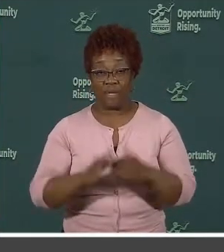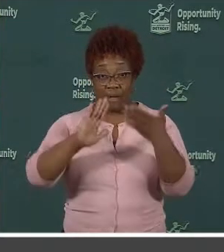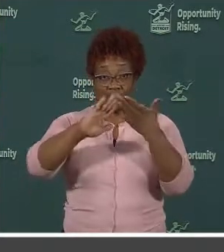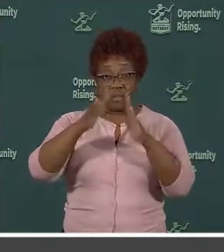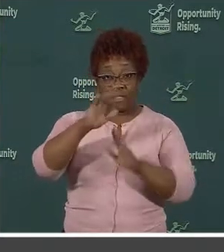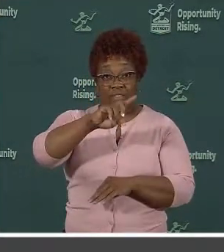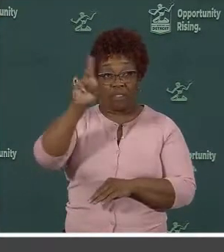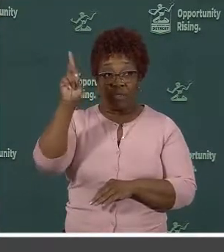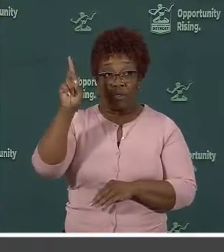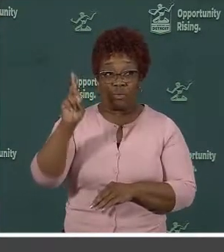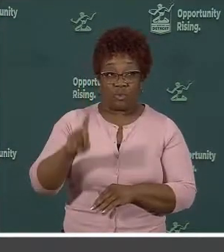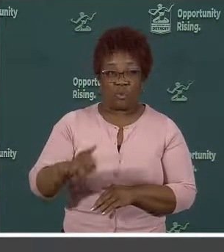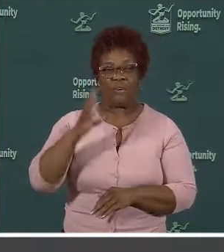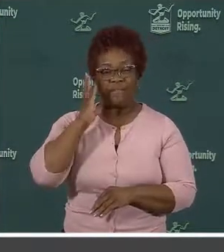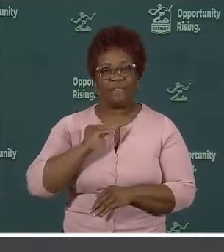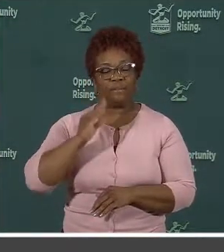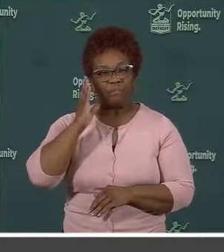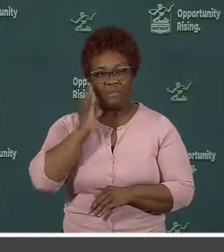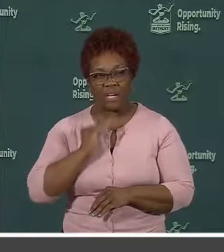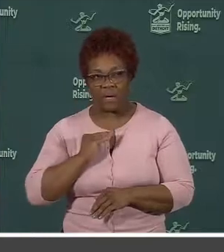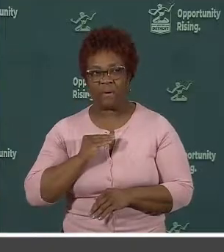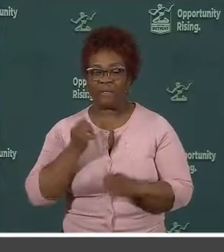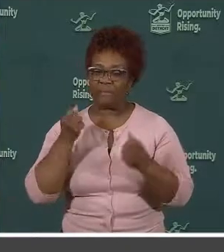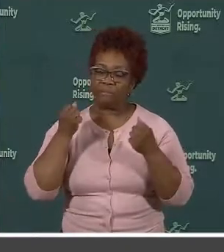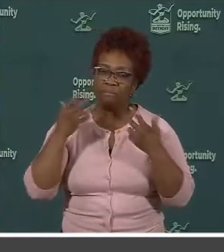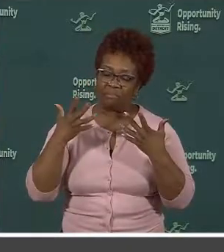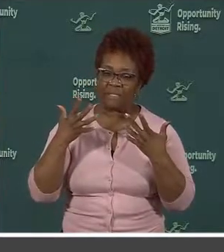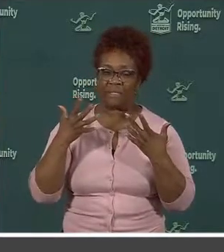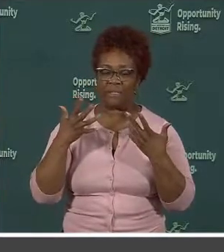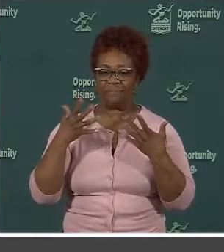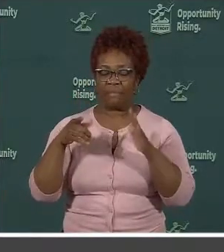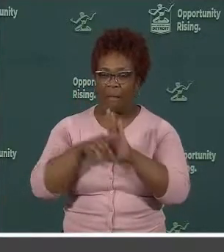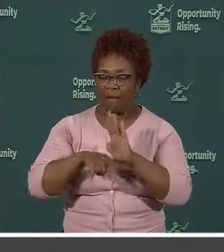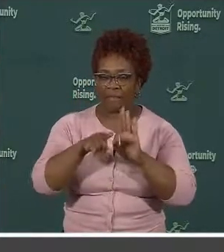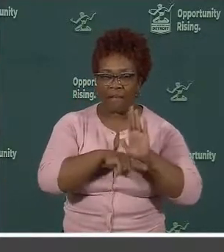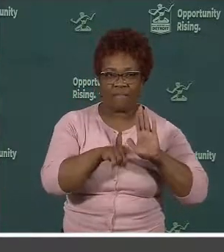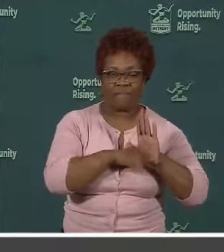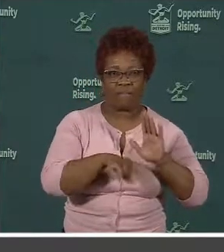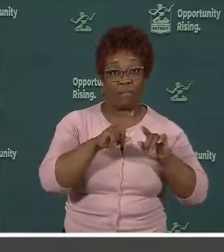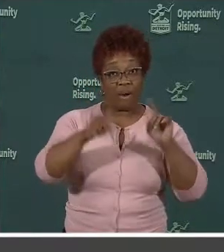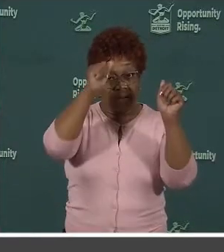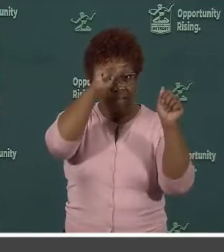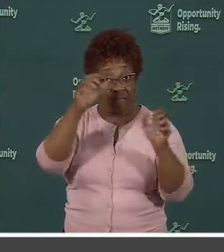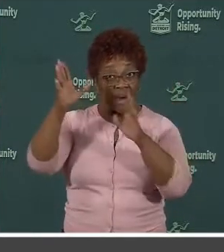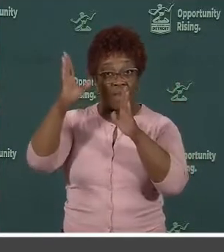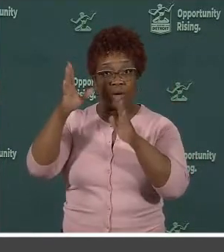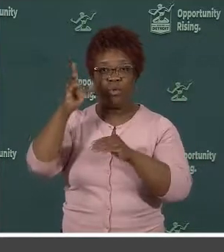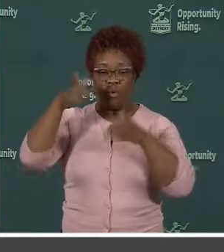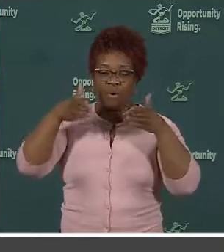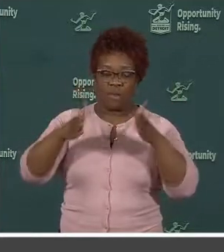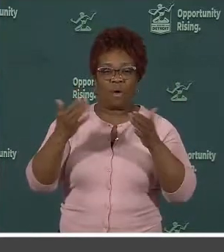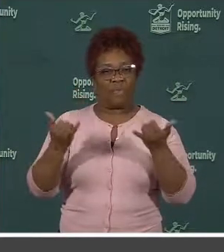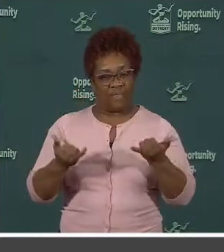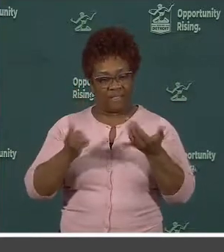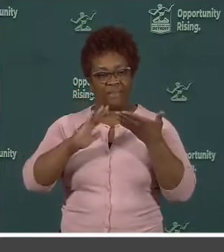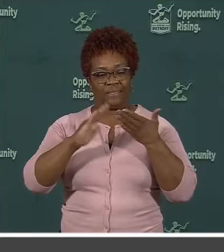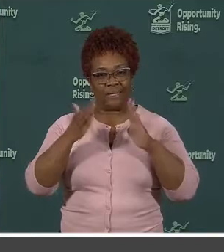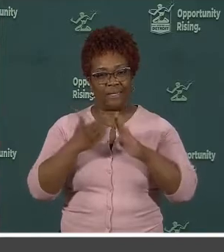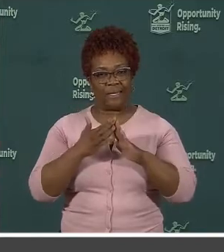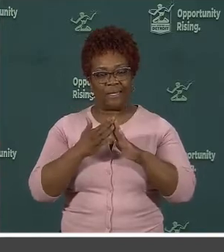ITS FAIR SHARE OF TRAGEDIES BUT FATHER YOU HAVE ALLOWED THIS CITY TO RISE UP COME TOGETHER